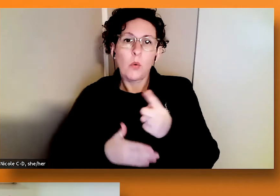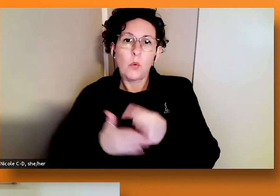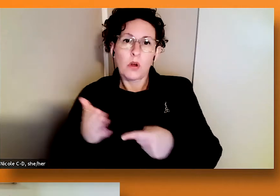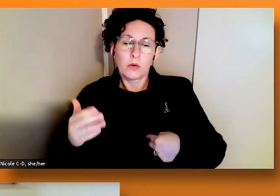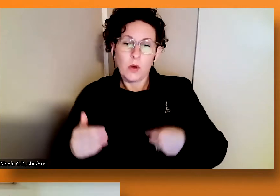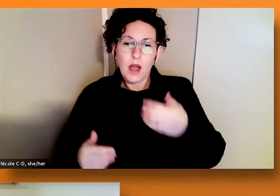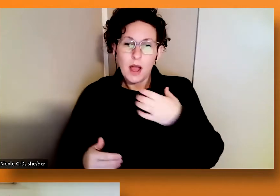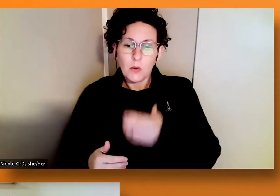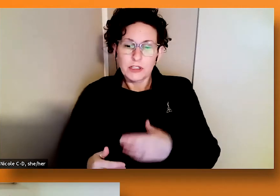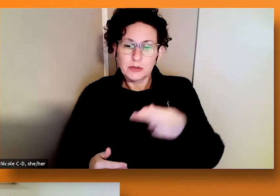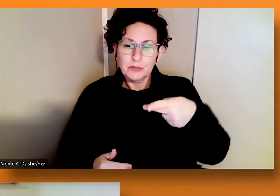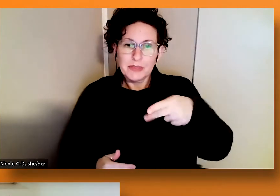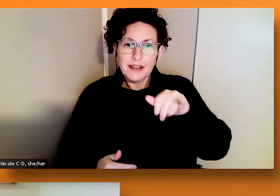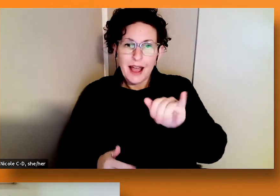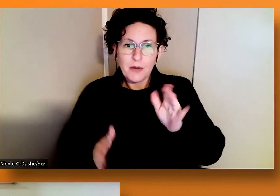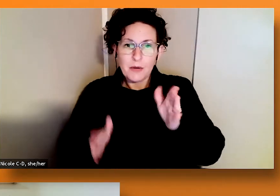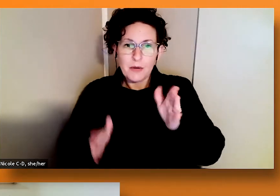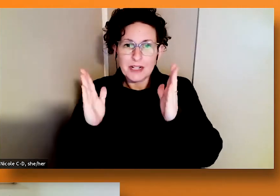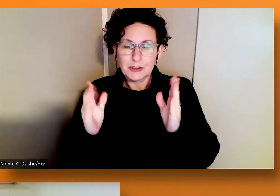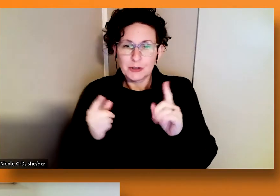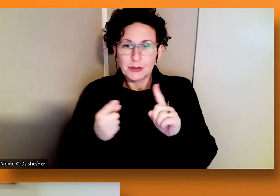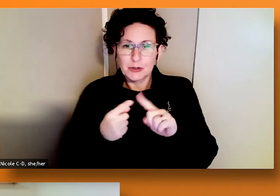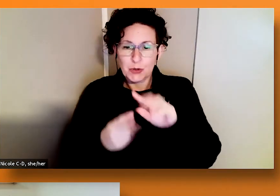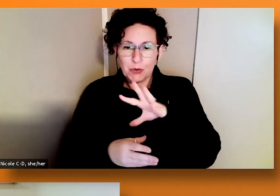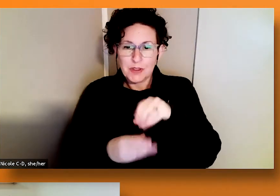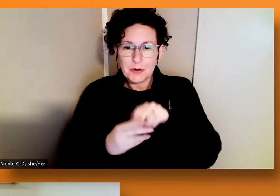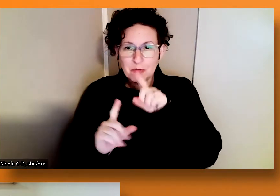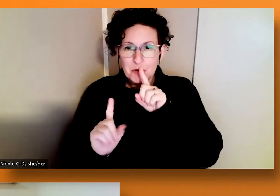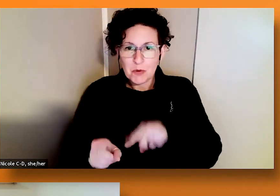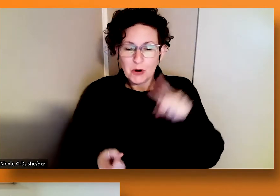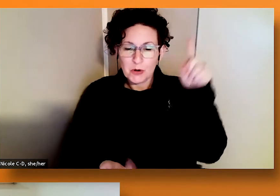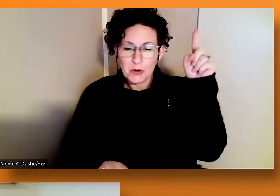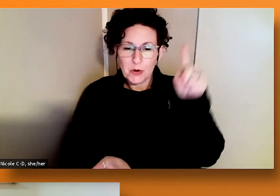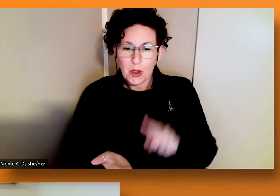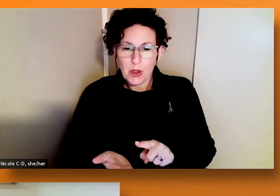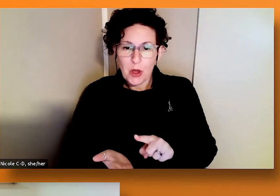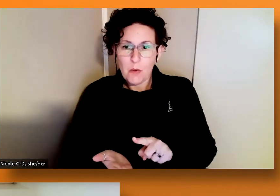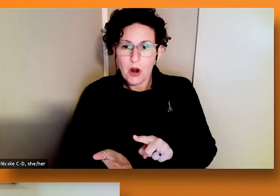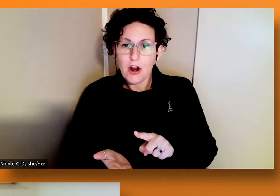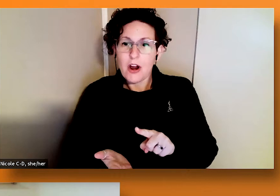"What do I wish PIs would pay more attention to "in the reports to lower audit risk